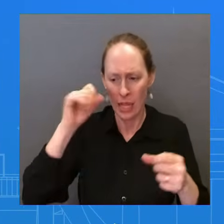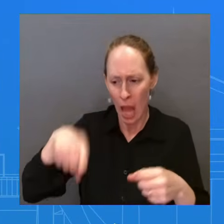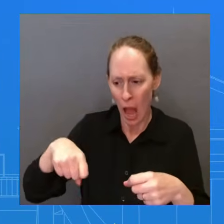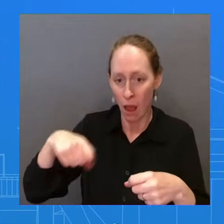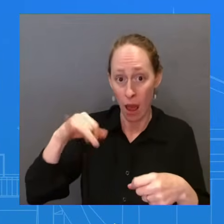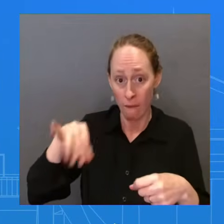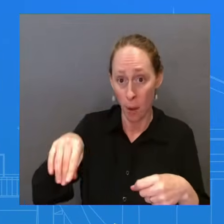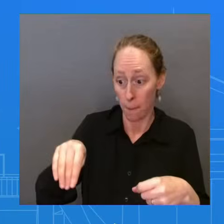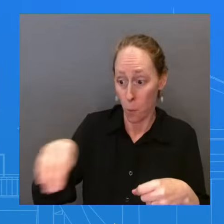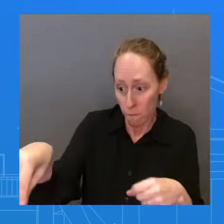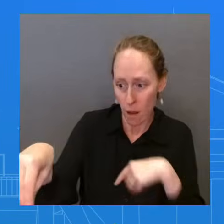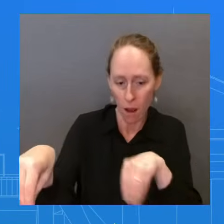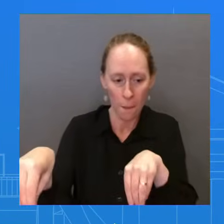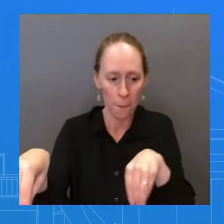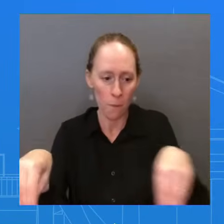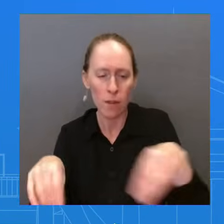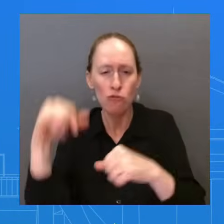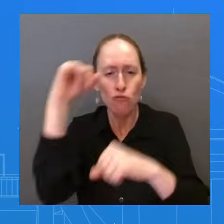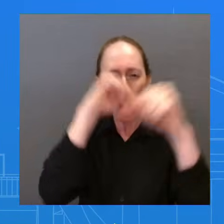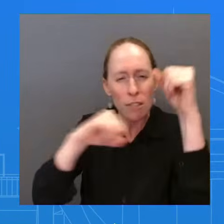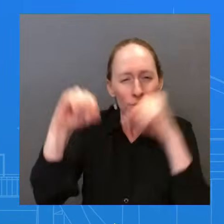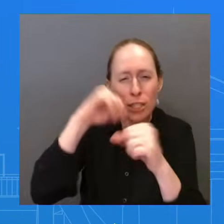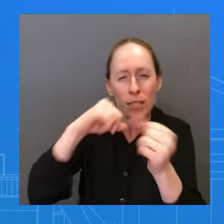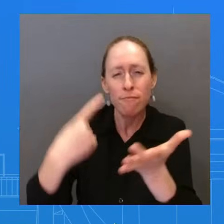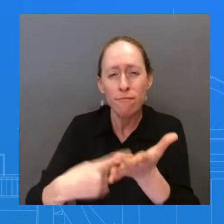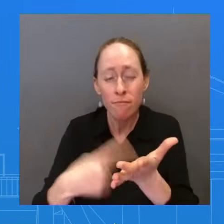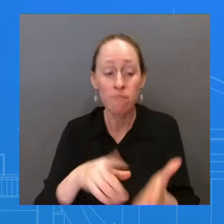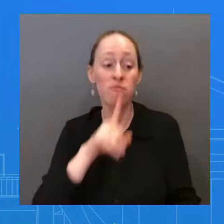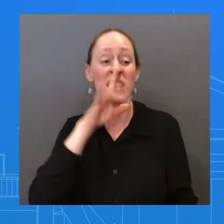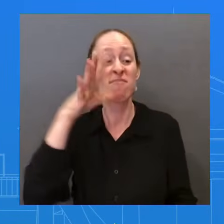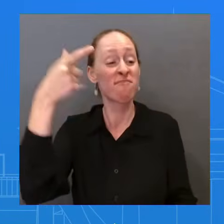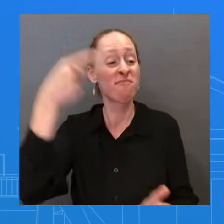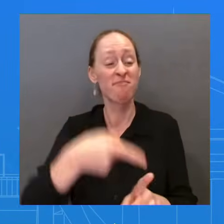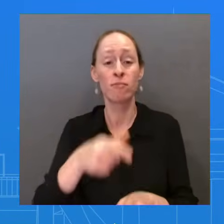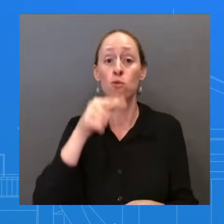and they decide what they're going to do with the equipment that has been provided to them and that they now own.